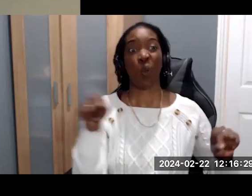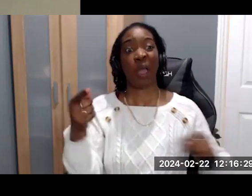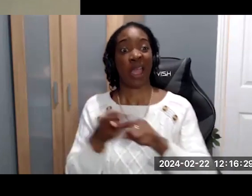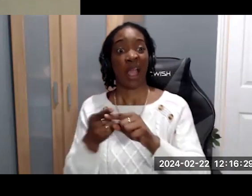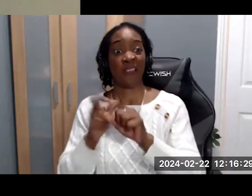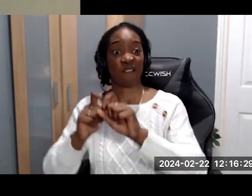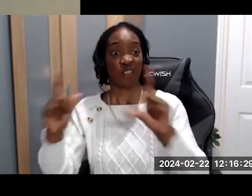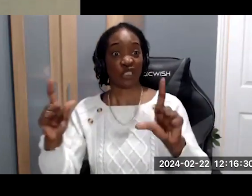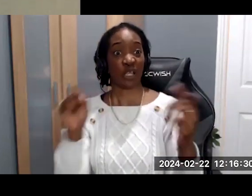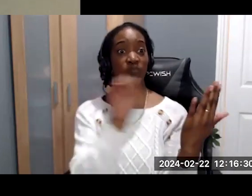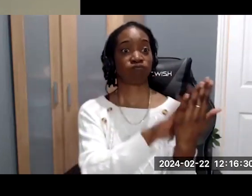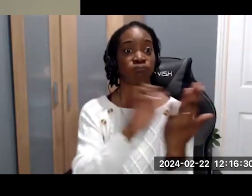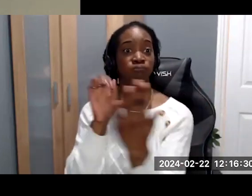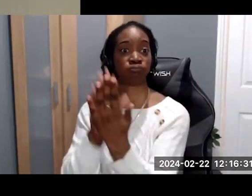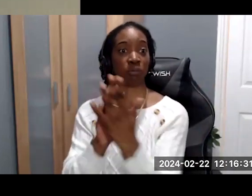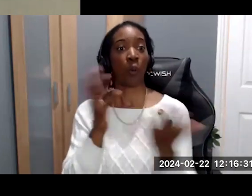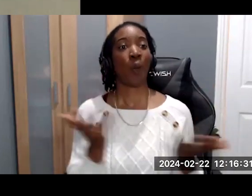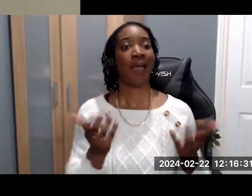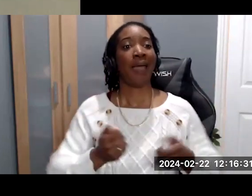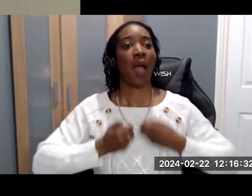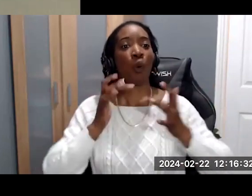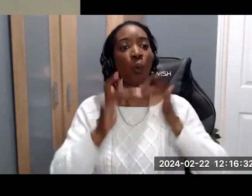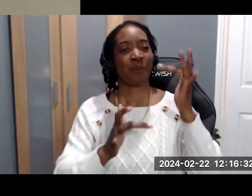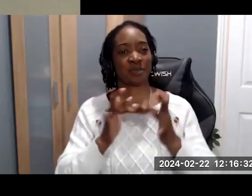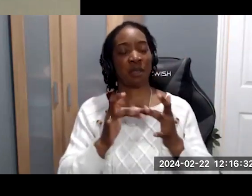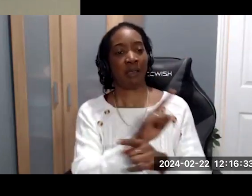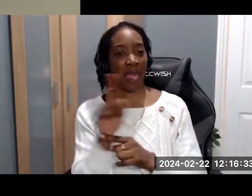published on the website shortly after the end of this session they will will both be